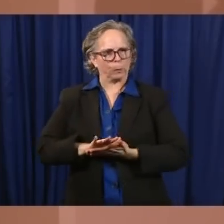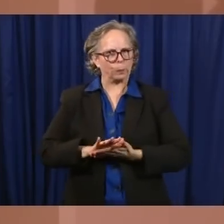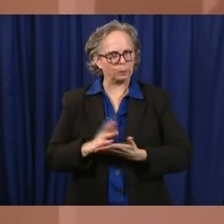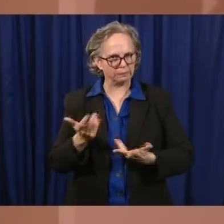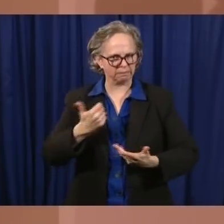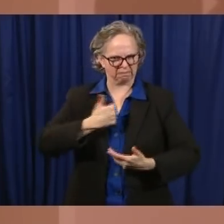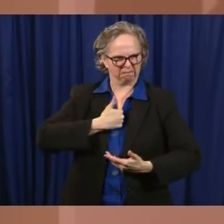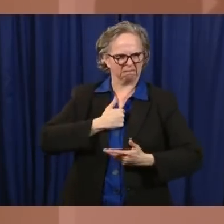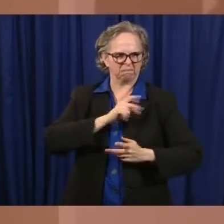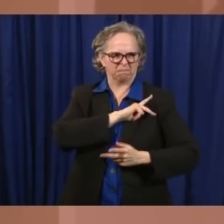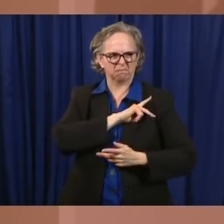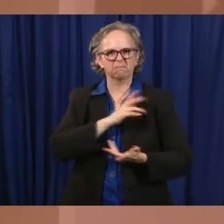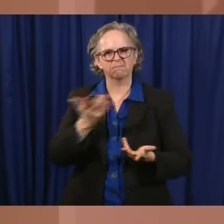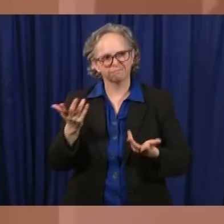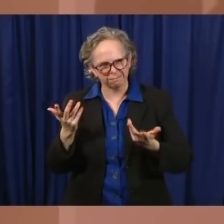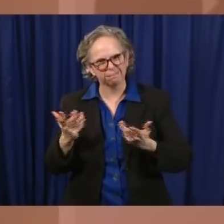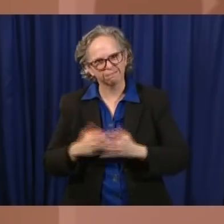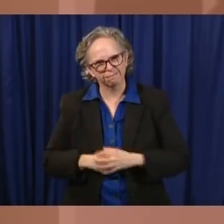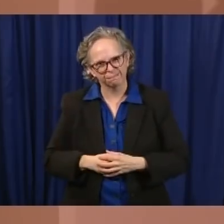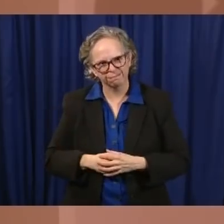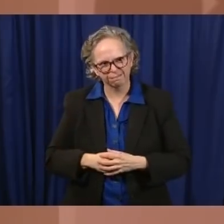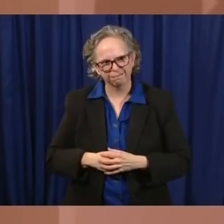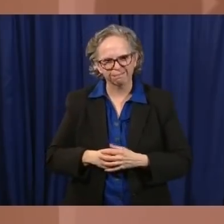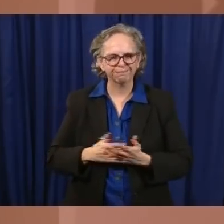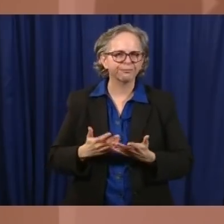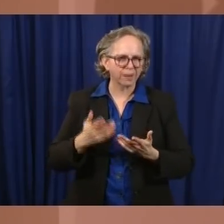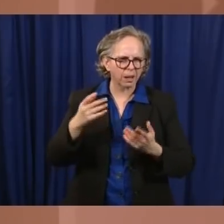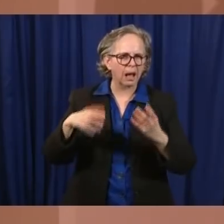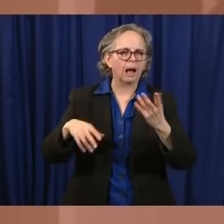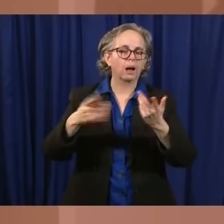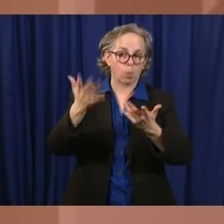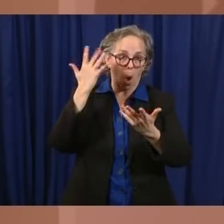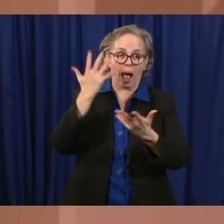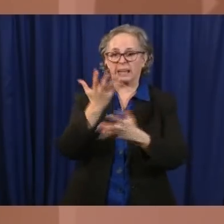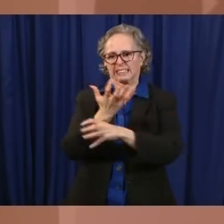AND HOUSING, TO HELP MAKE SURE THEY HAVE CLEANING SUPPLIES TO